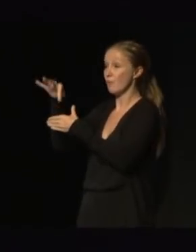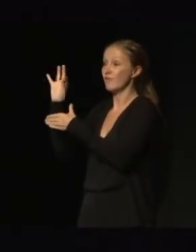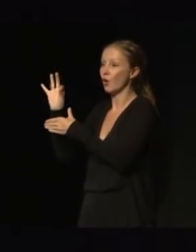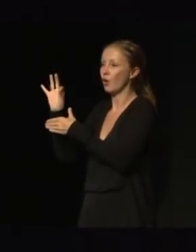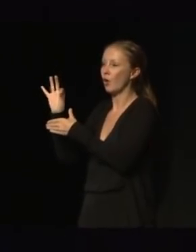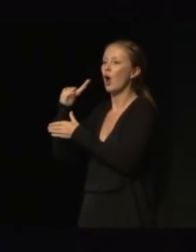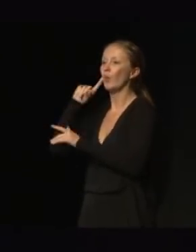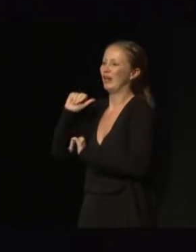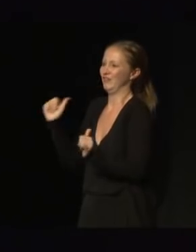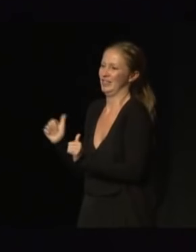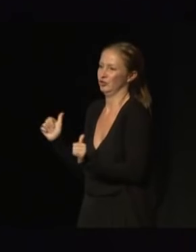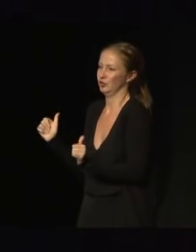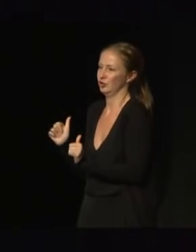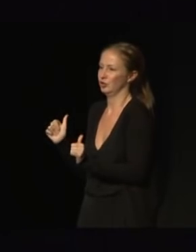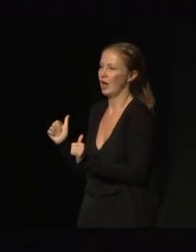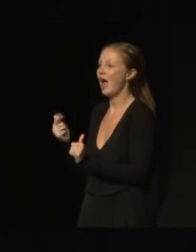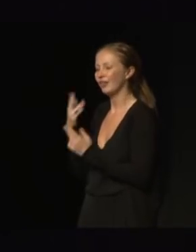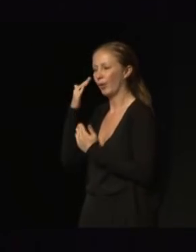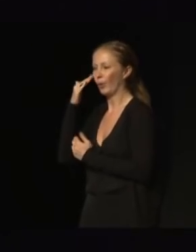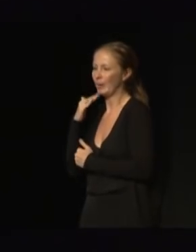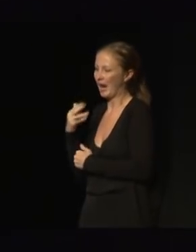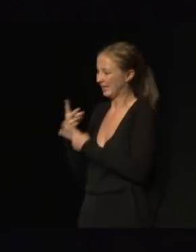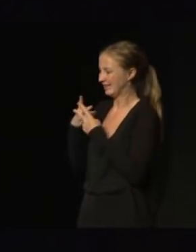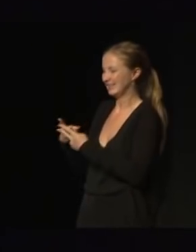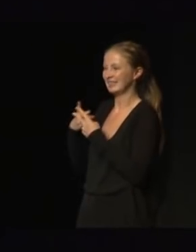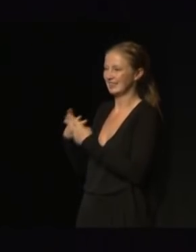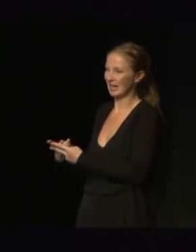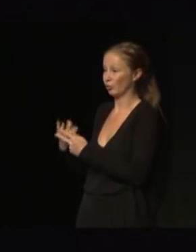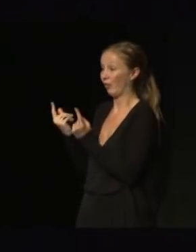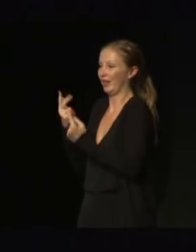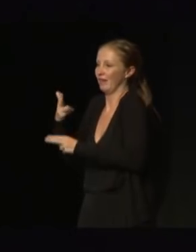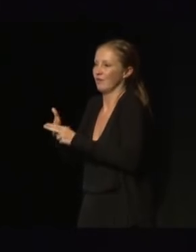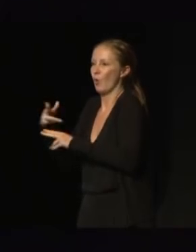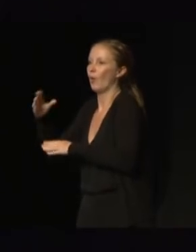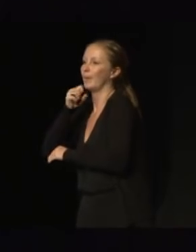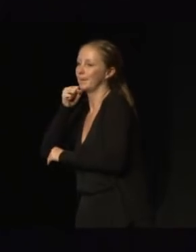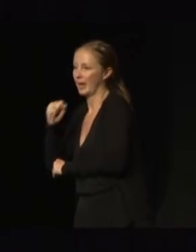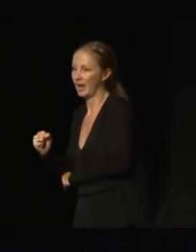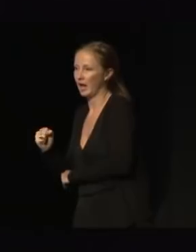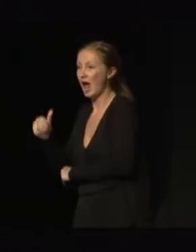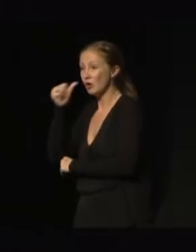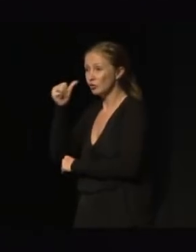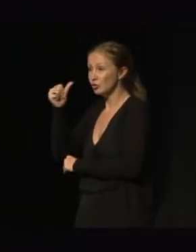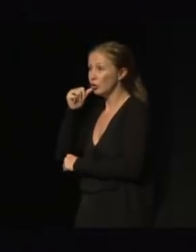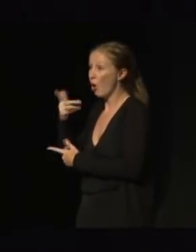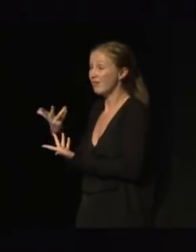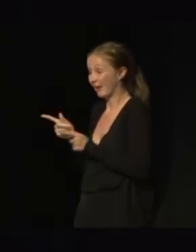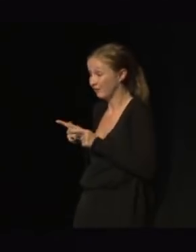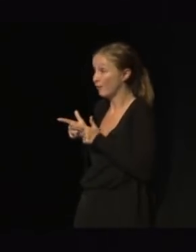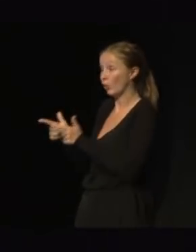And they critique male sexual profligacy, and the way in which male sexual profligacy brings venereal disease and infects innocent kinds of women.